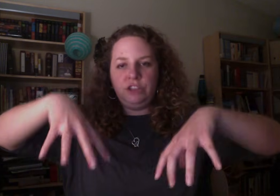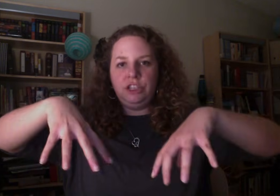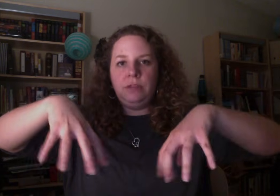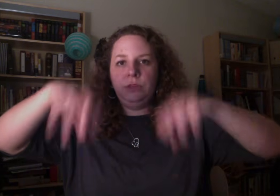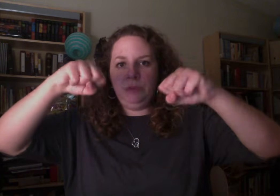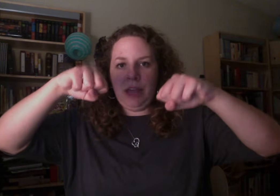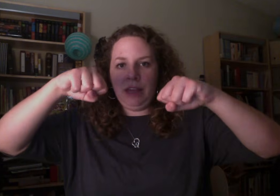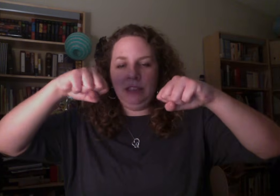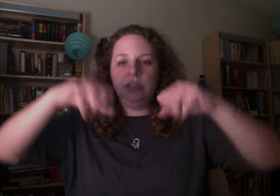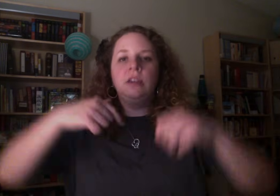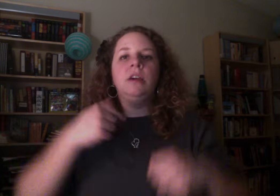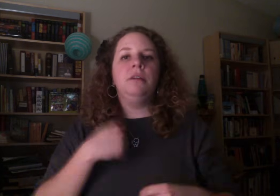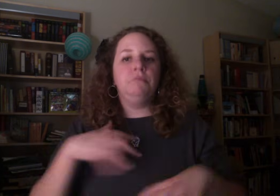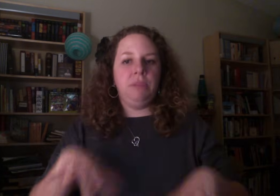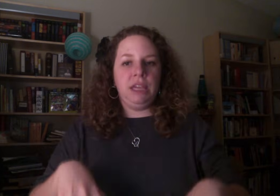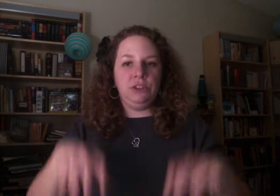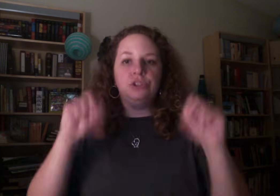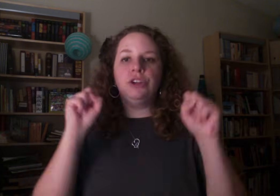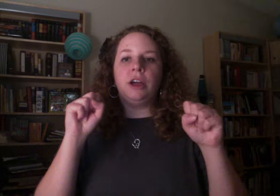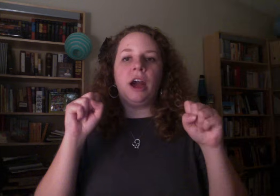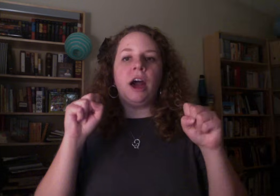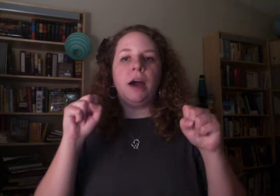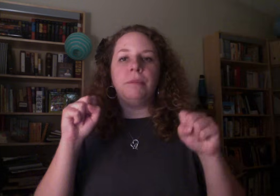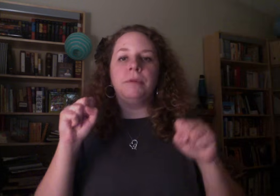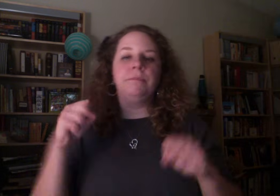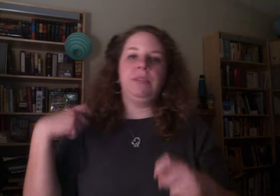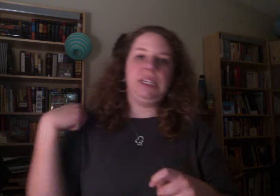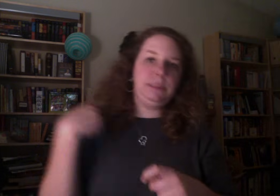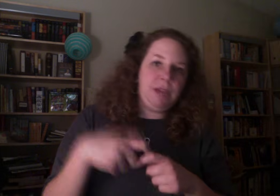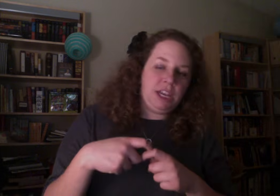handshape to an S. ME TOOK-UP SPANISH.